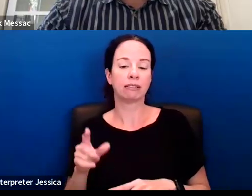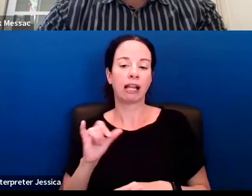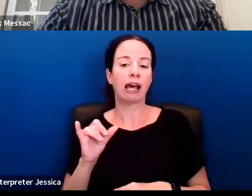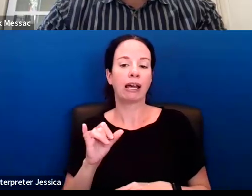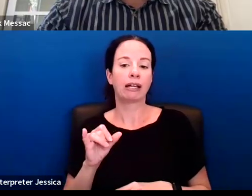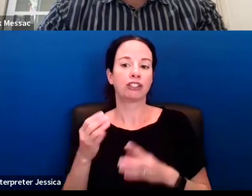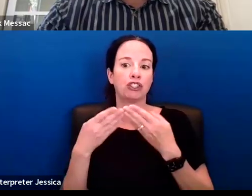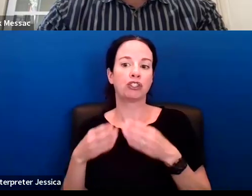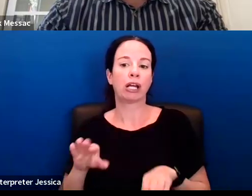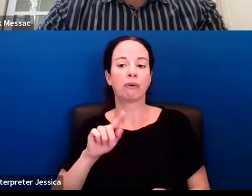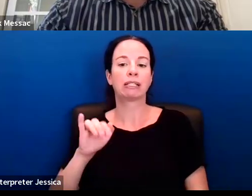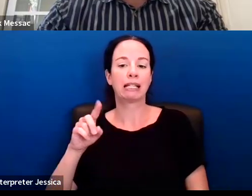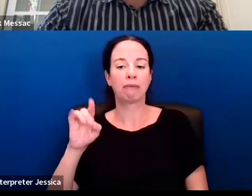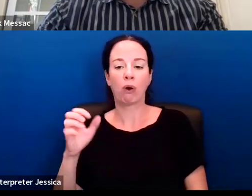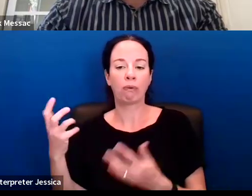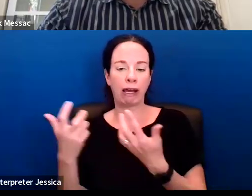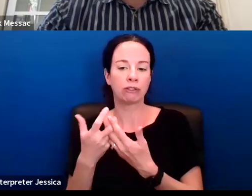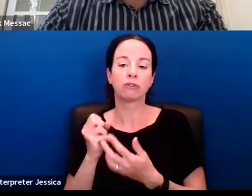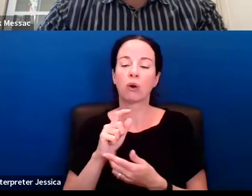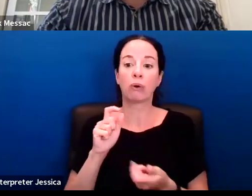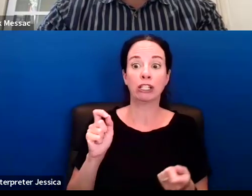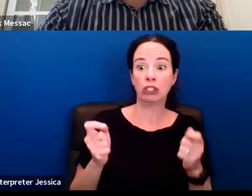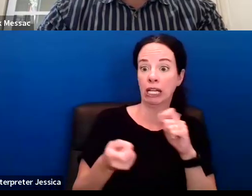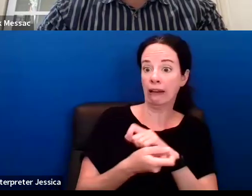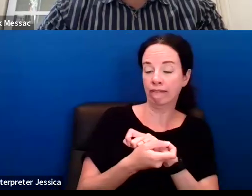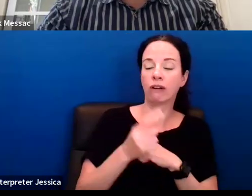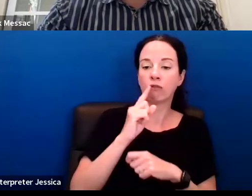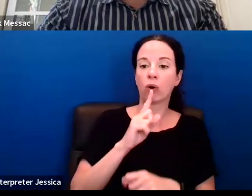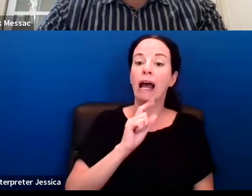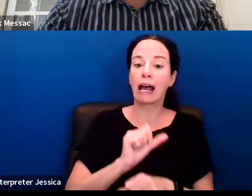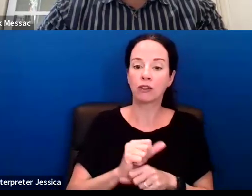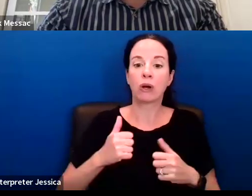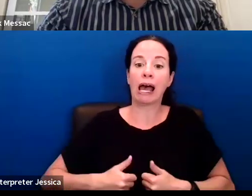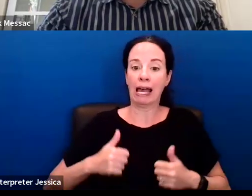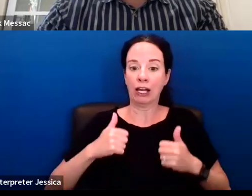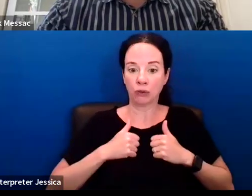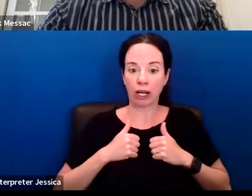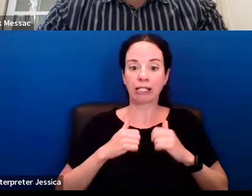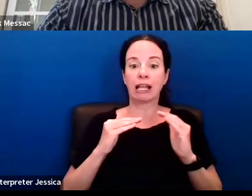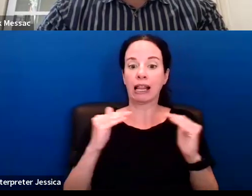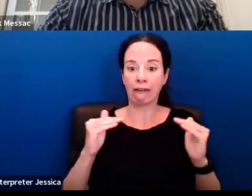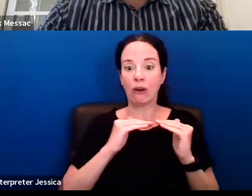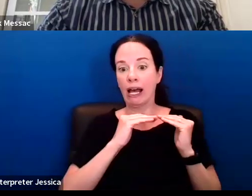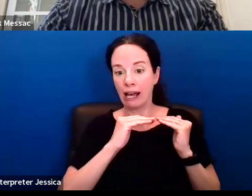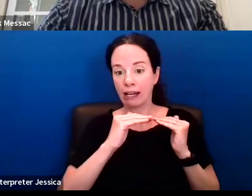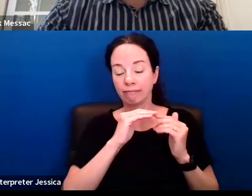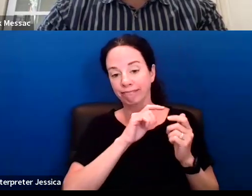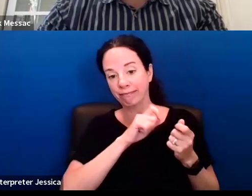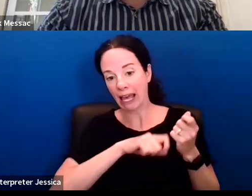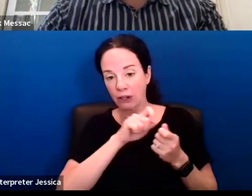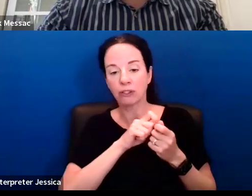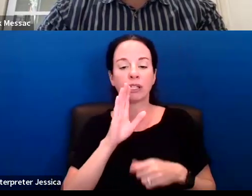code matches. And so this shift to address-level accuracy is going to directly impact our community